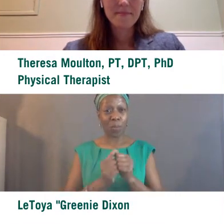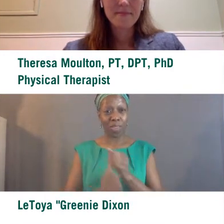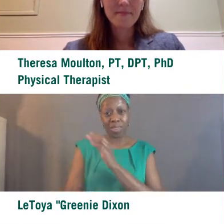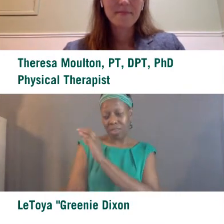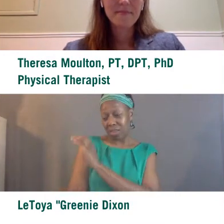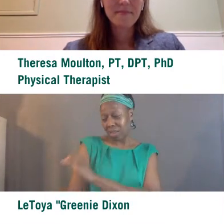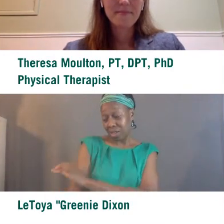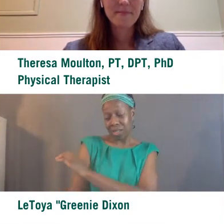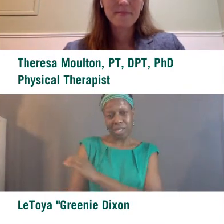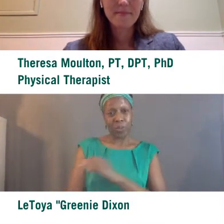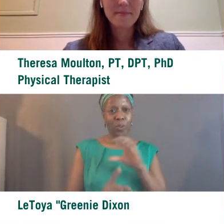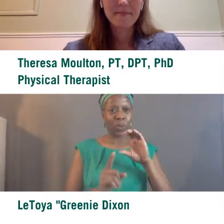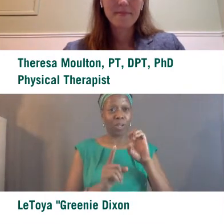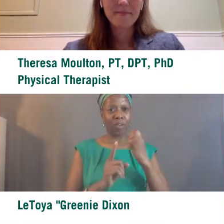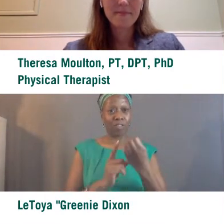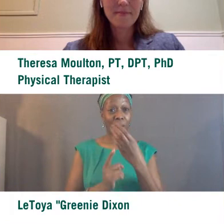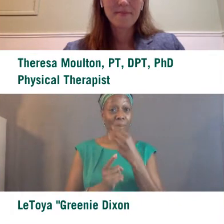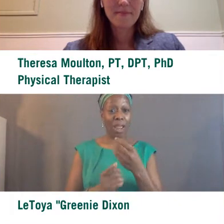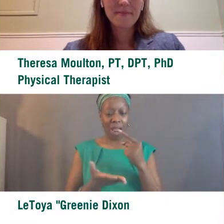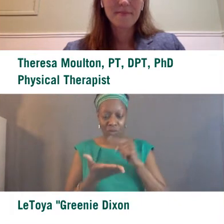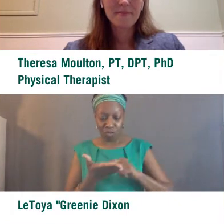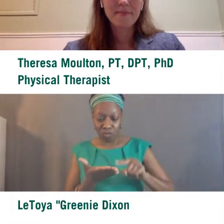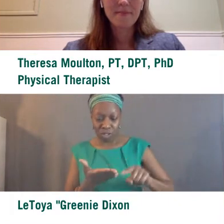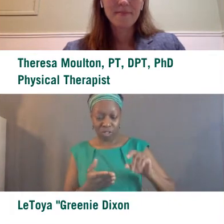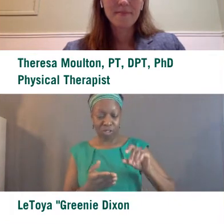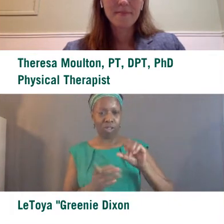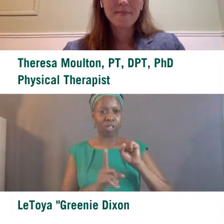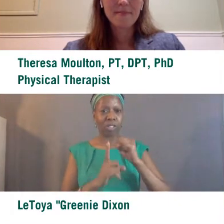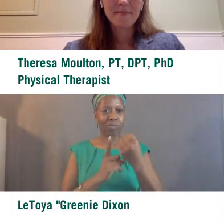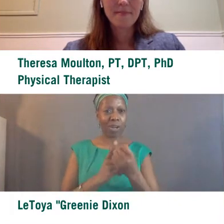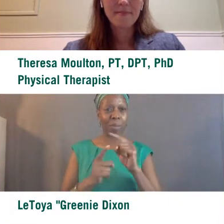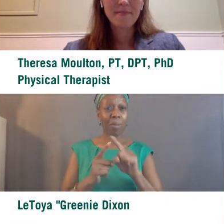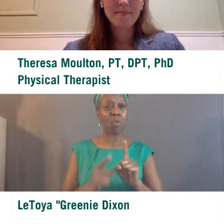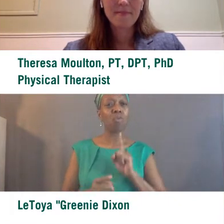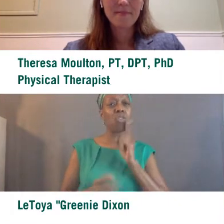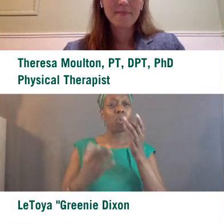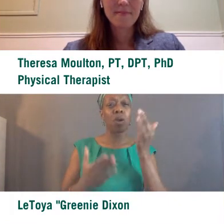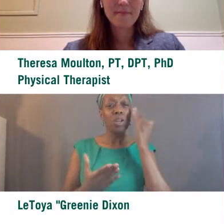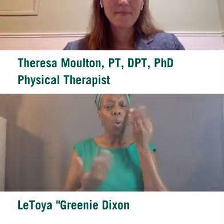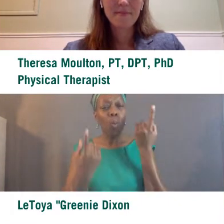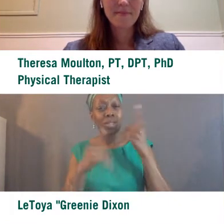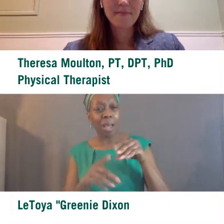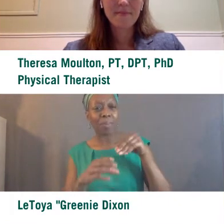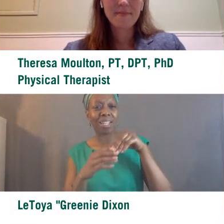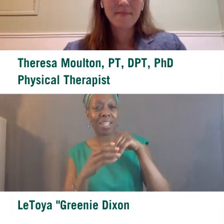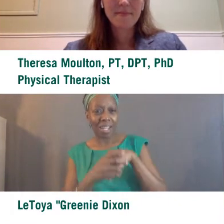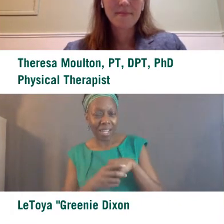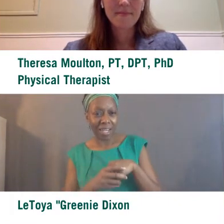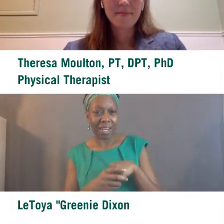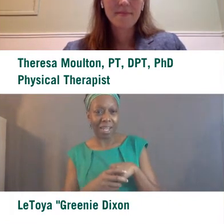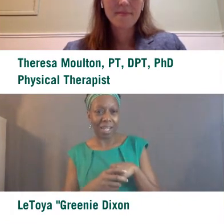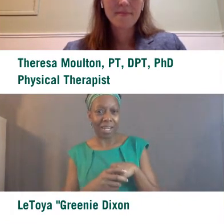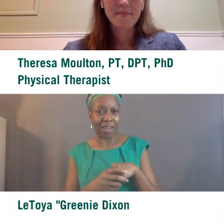or what's happening in a research setting. But, you know, we really want to know well what's actually happening in real life.